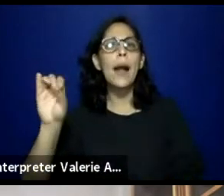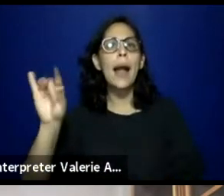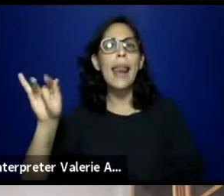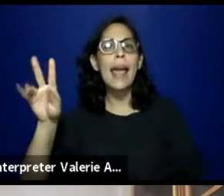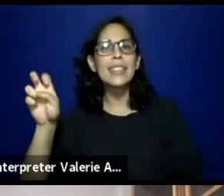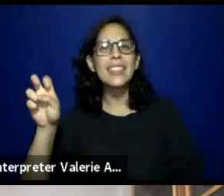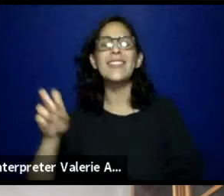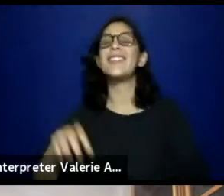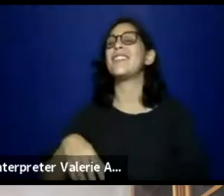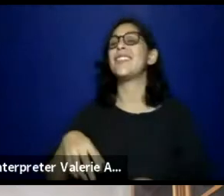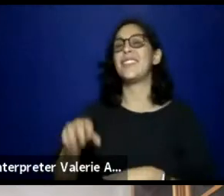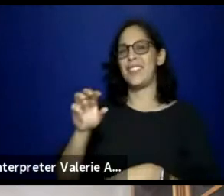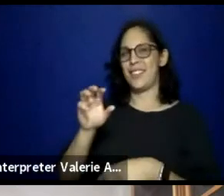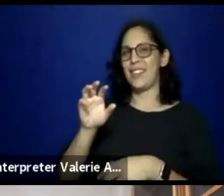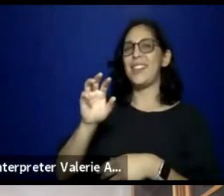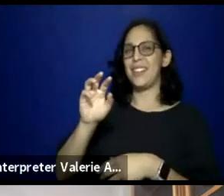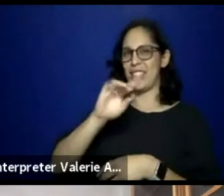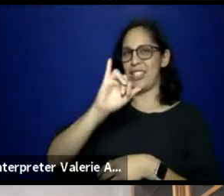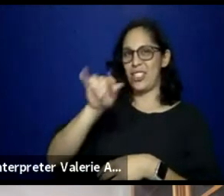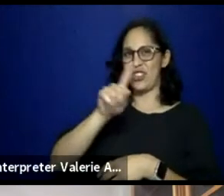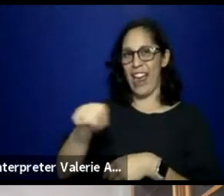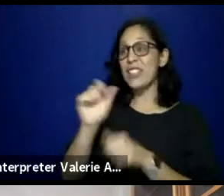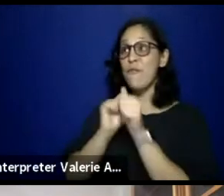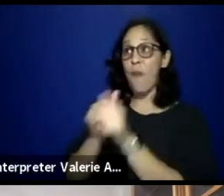you can follow us on Instagram @womb.thecreationspace,